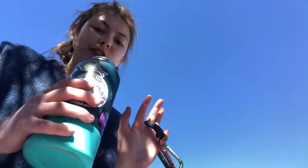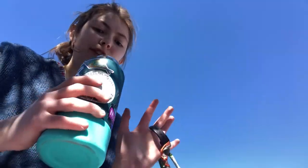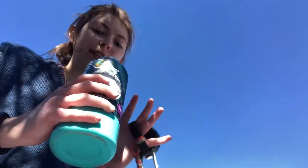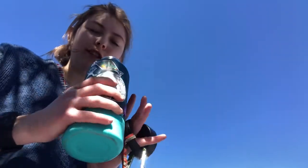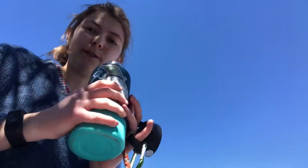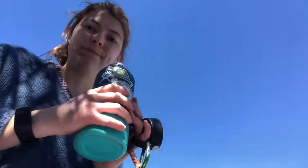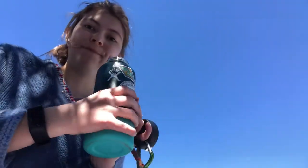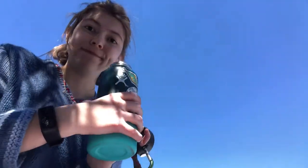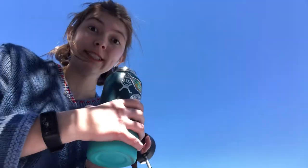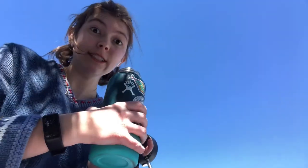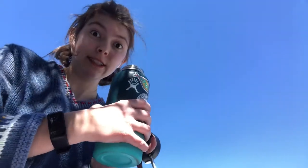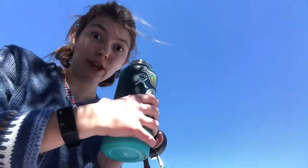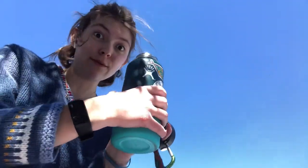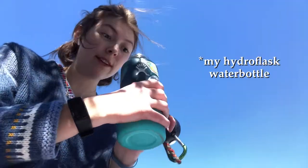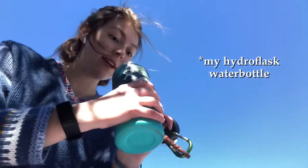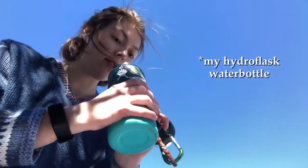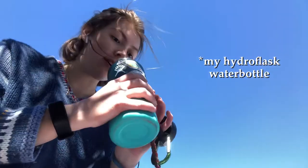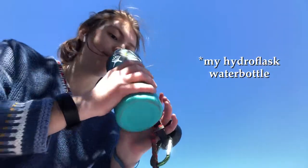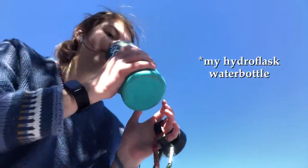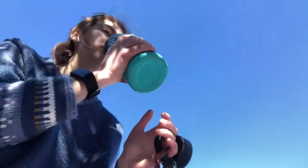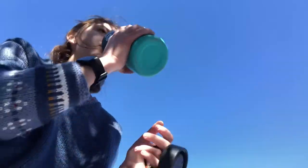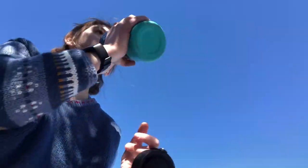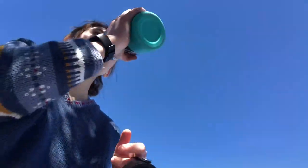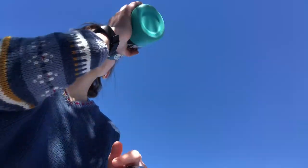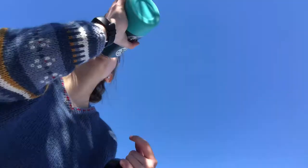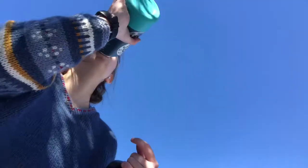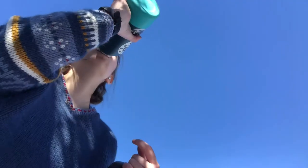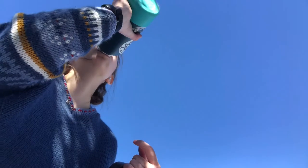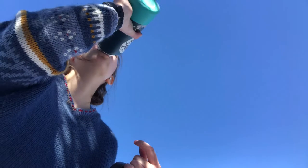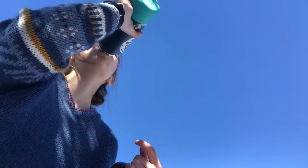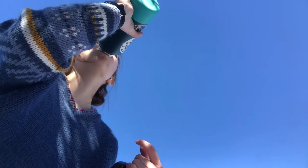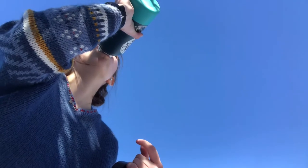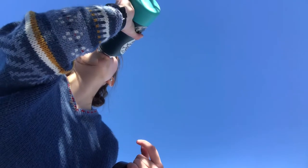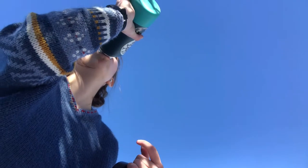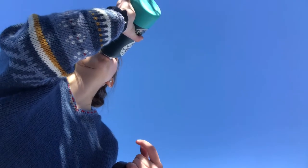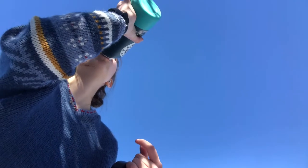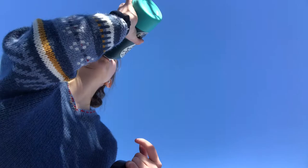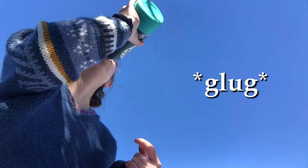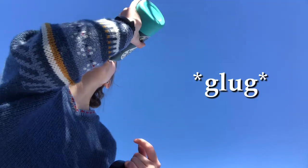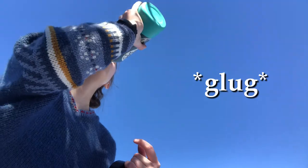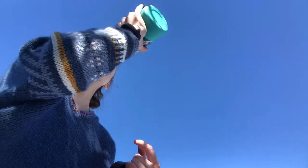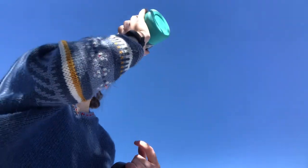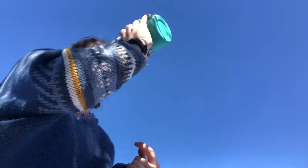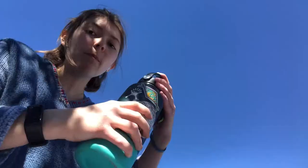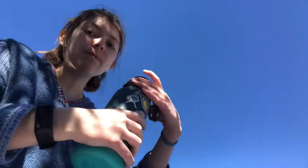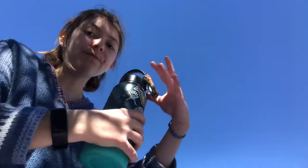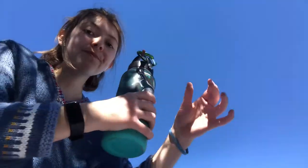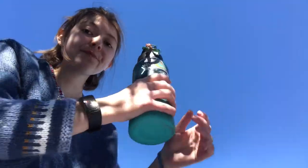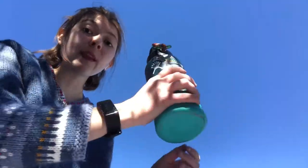at all i just use it a lot